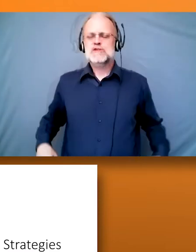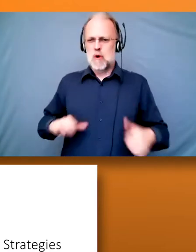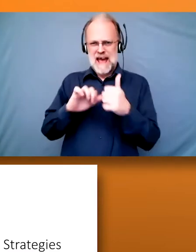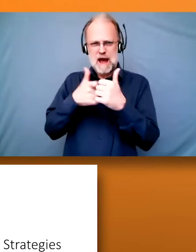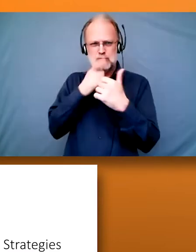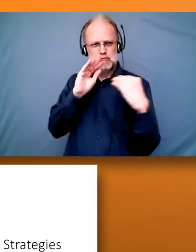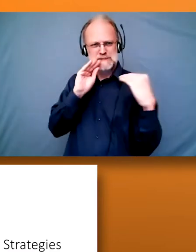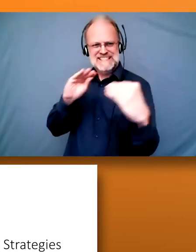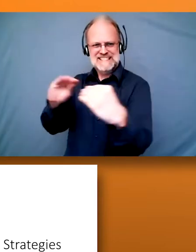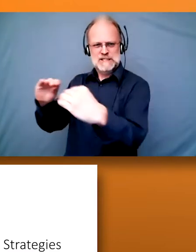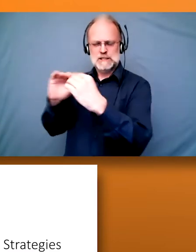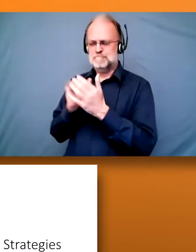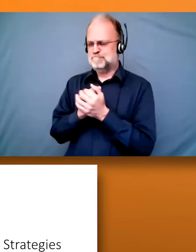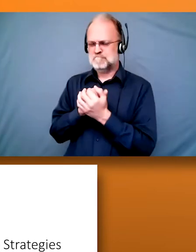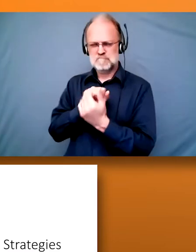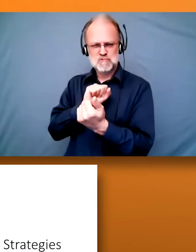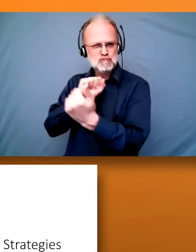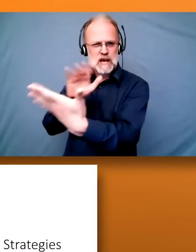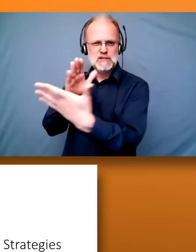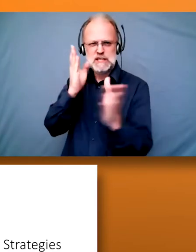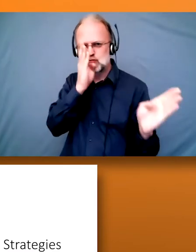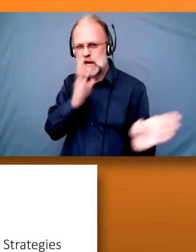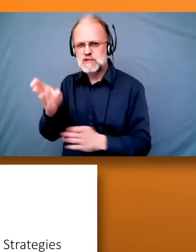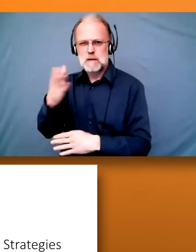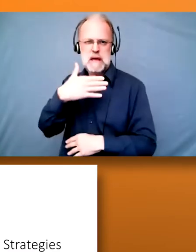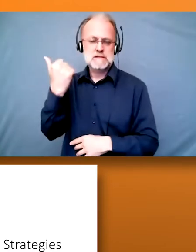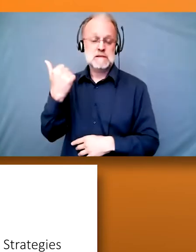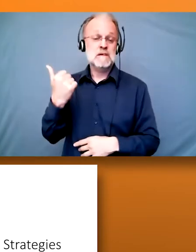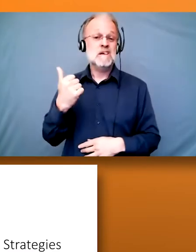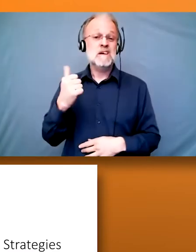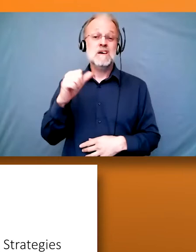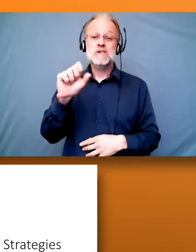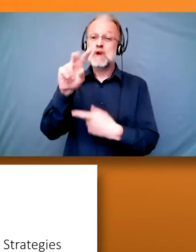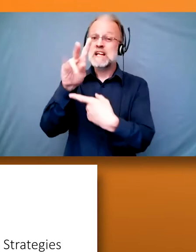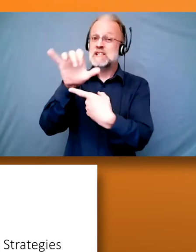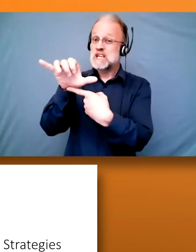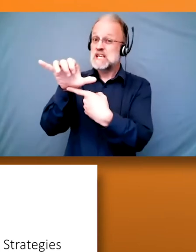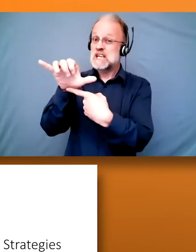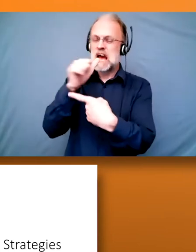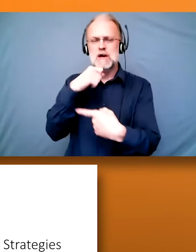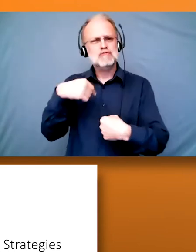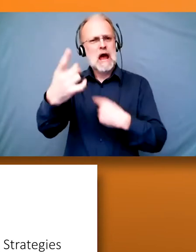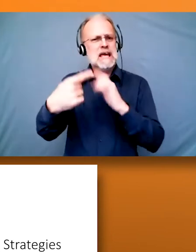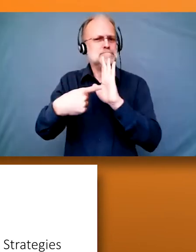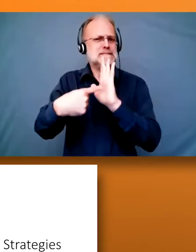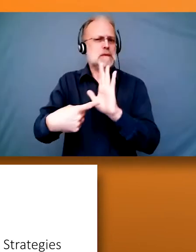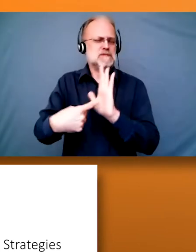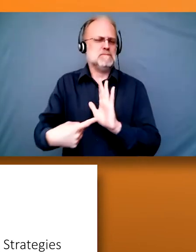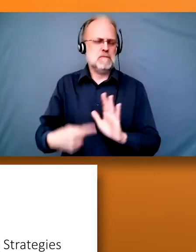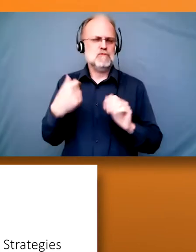Now we're going to go into teaching strategies. I tried to best I could, if I have a strategy, I try to give you an example, but of course,